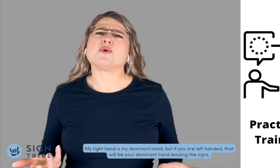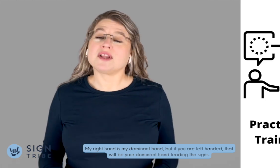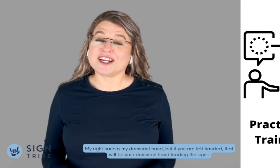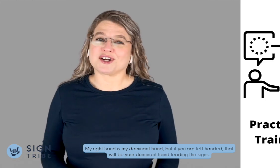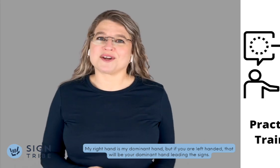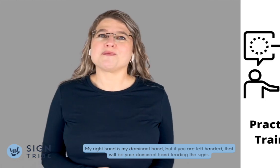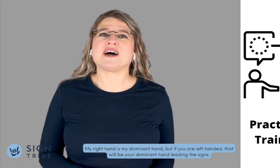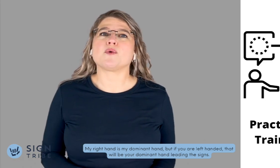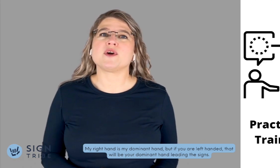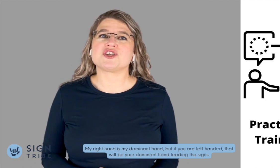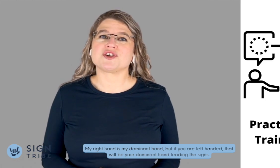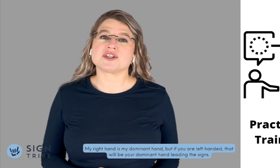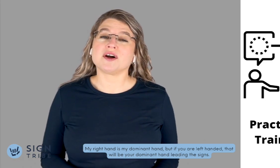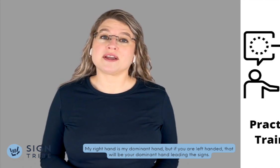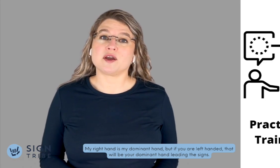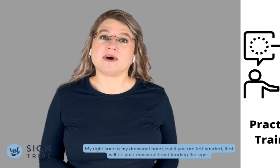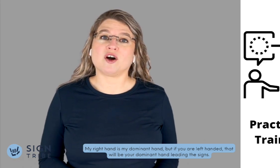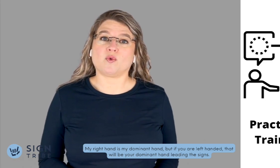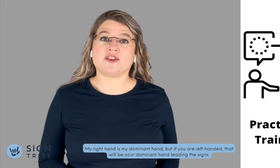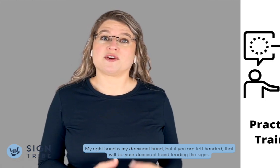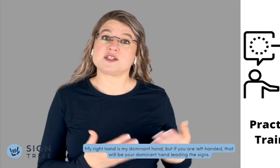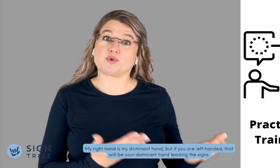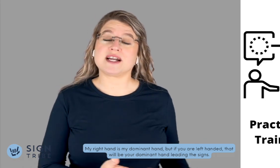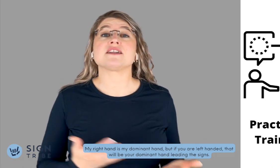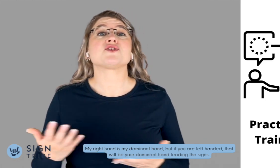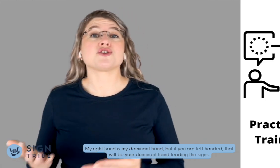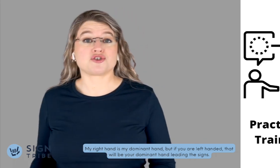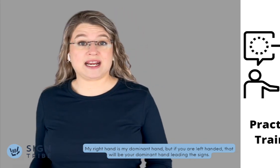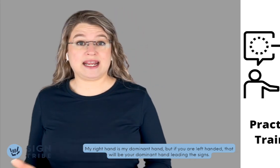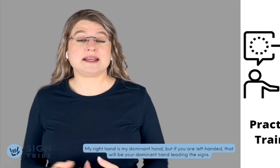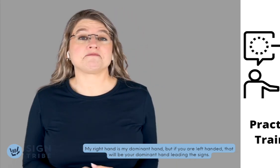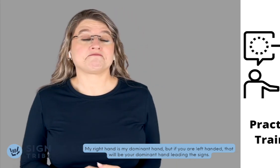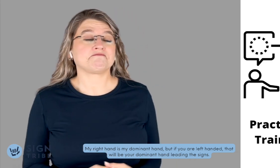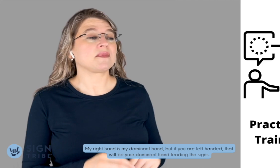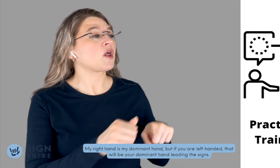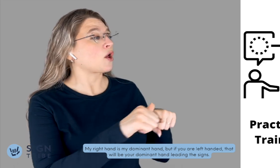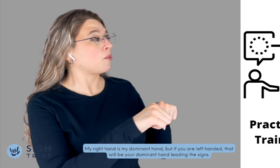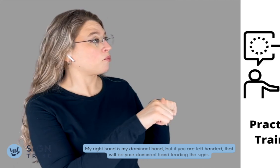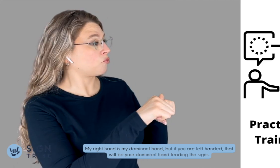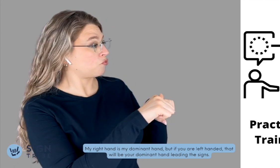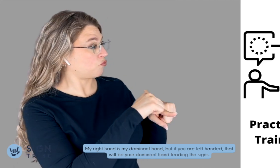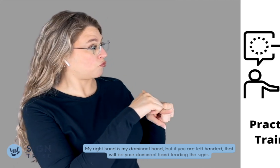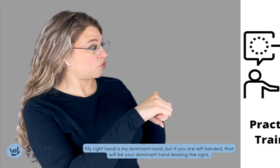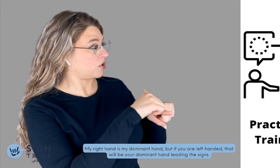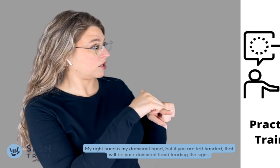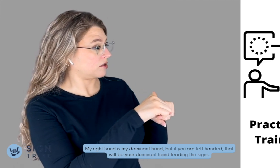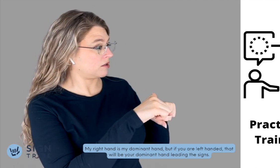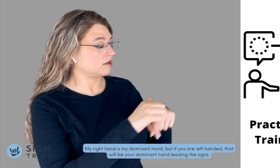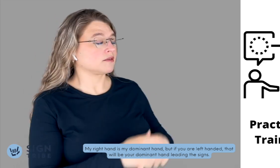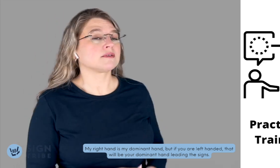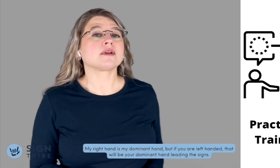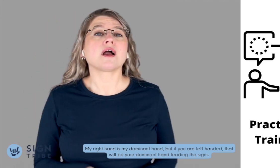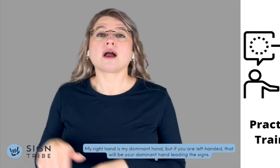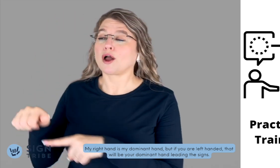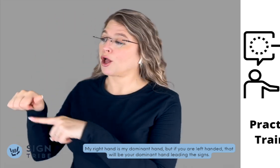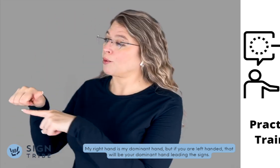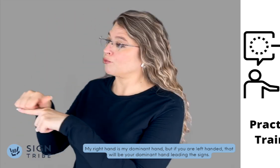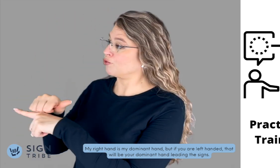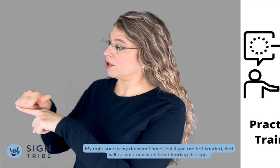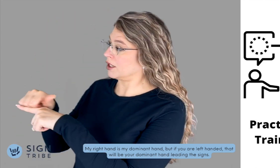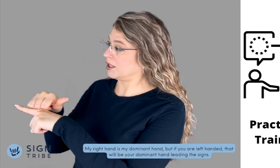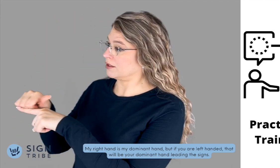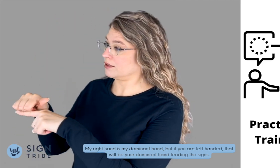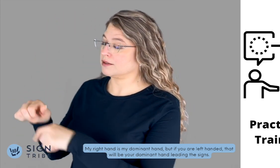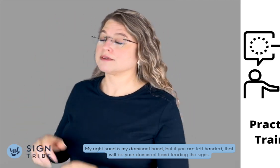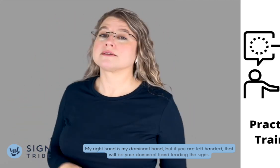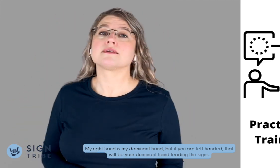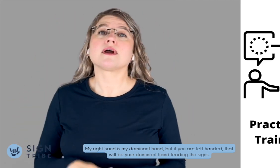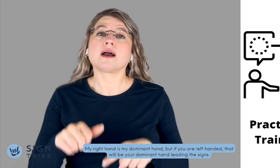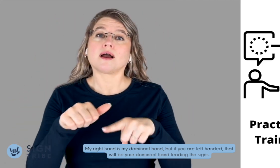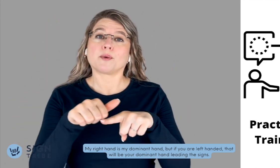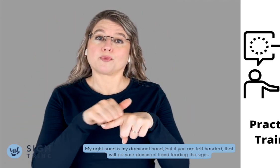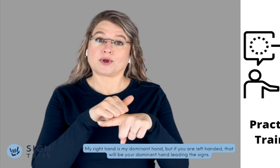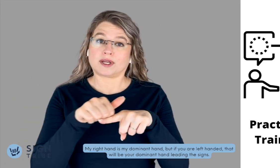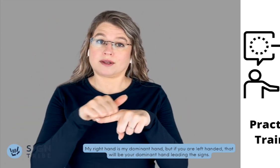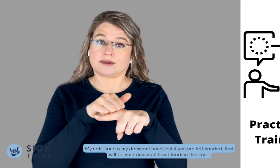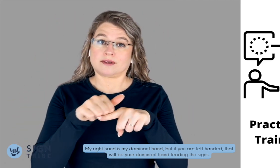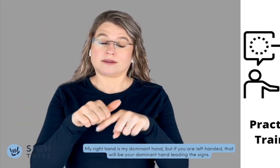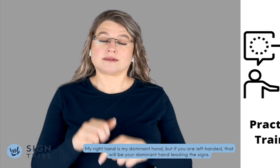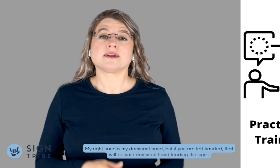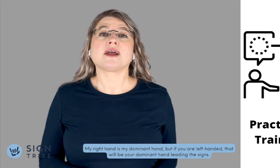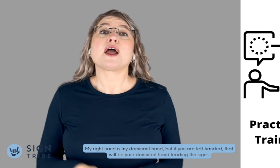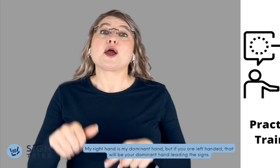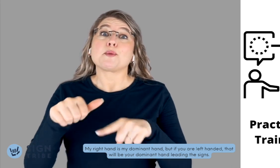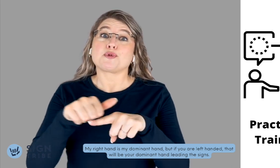clear by which you're talking about, whether it's practice or training.